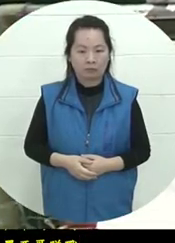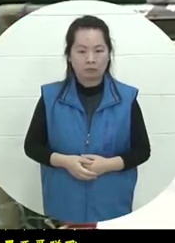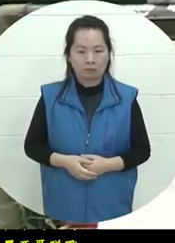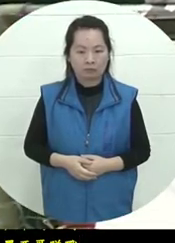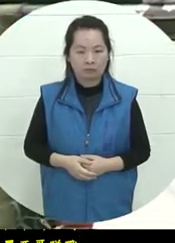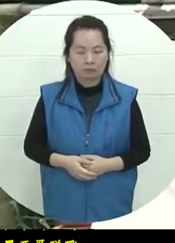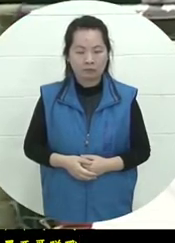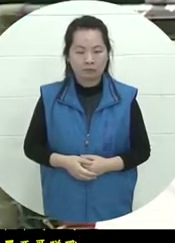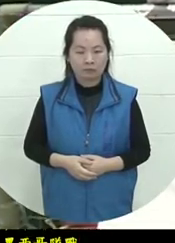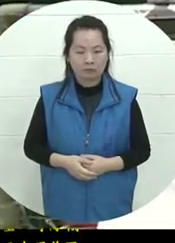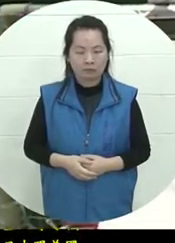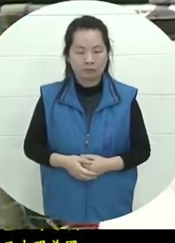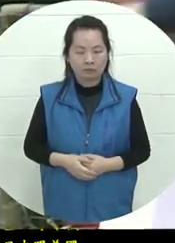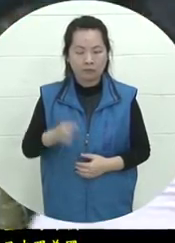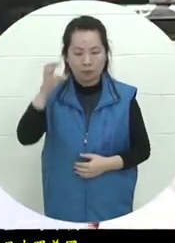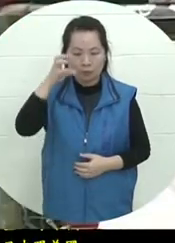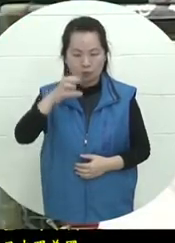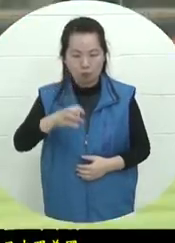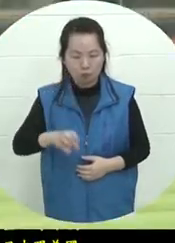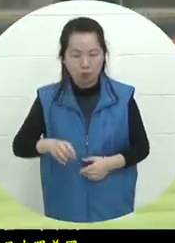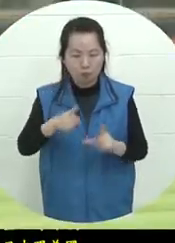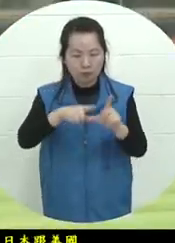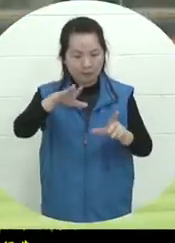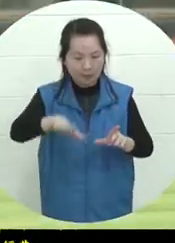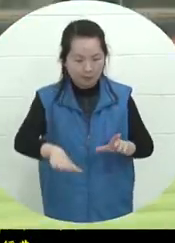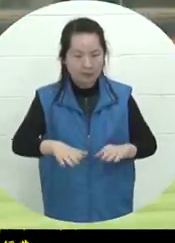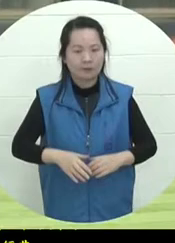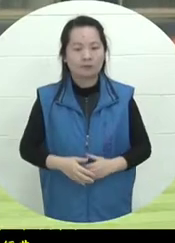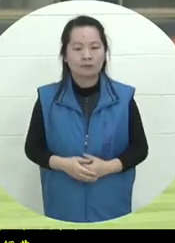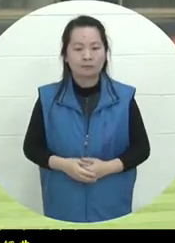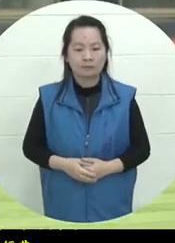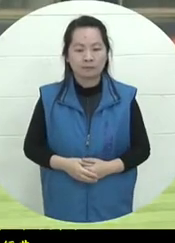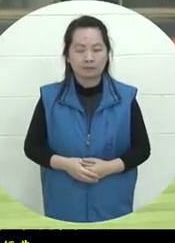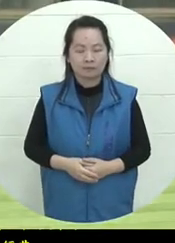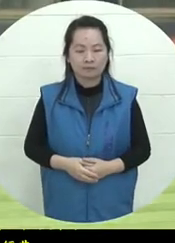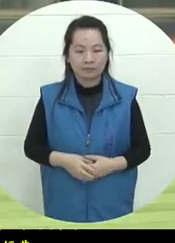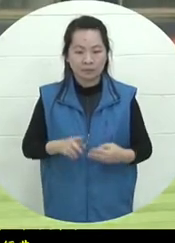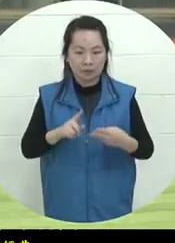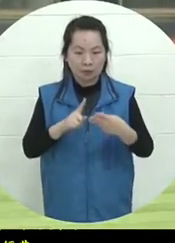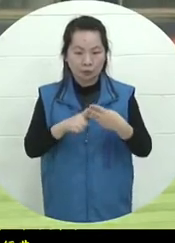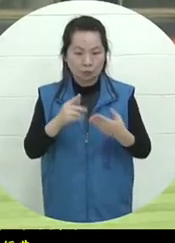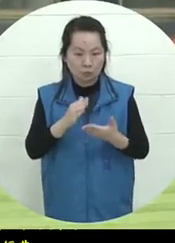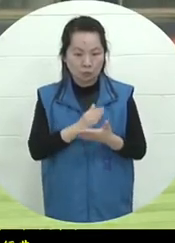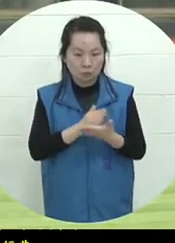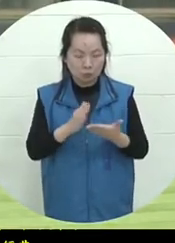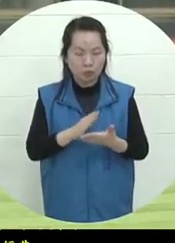Wow, this low-angle hitter sometimes does checkswing . The gesture on the foot player's side is that there is no contact,